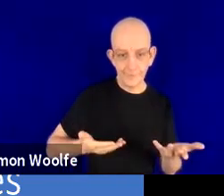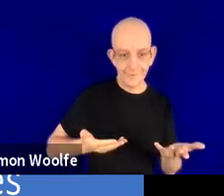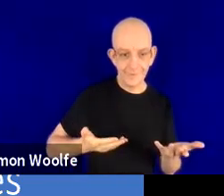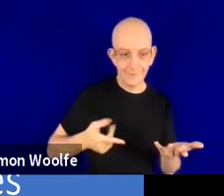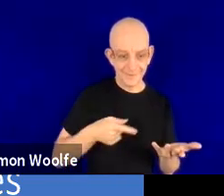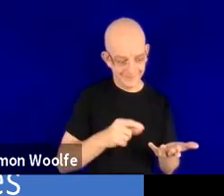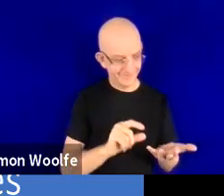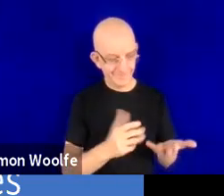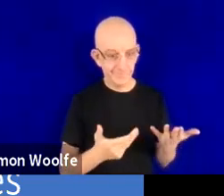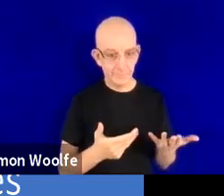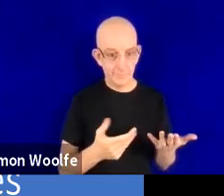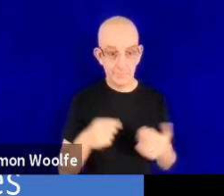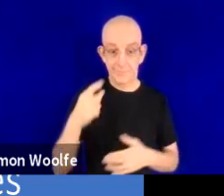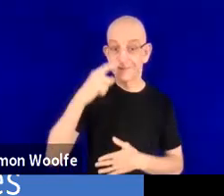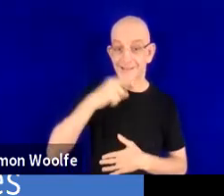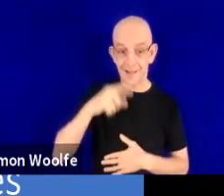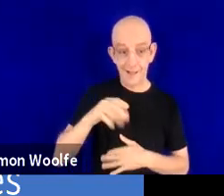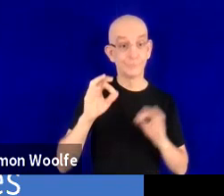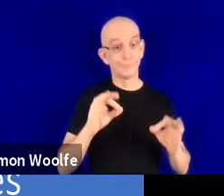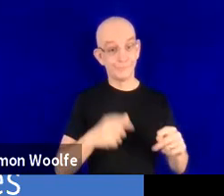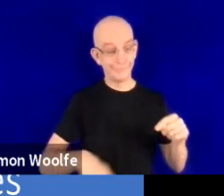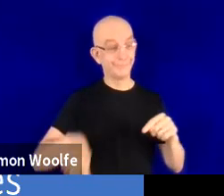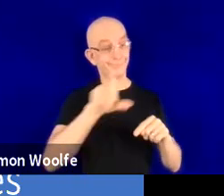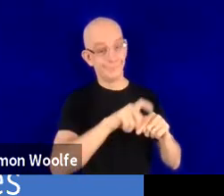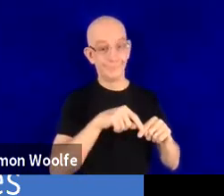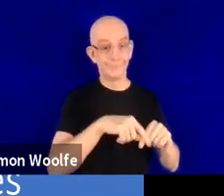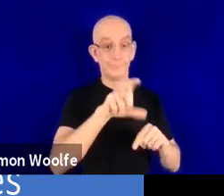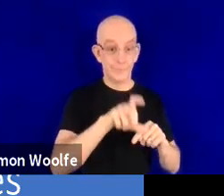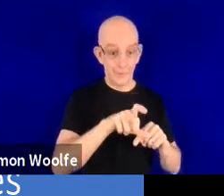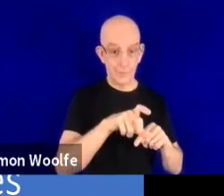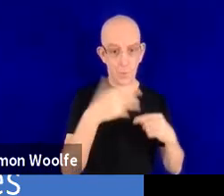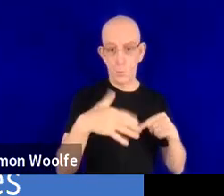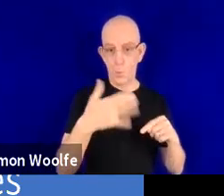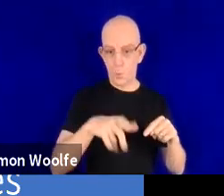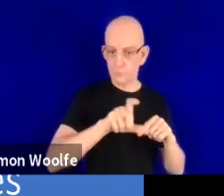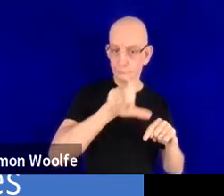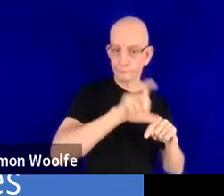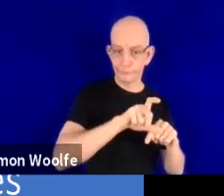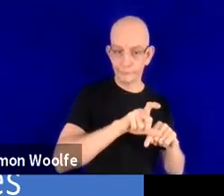but it still remained only just above the kind of relevant poverty line for that country